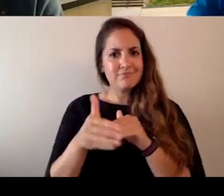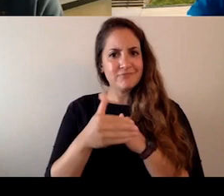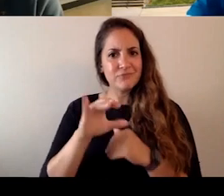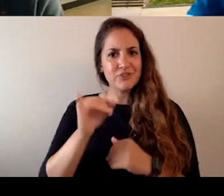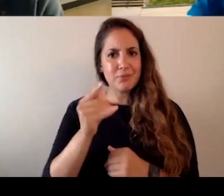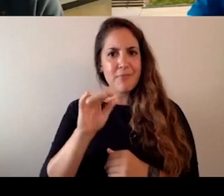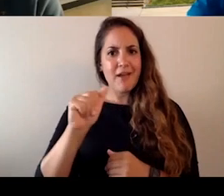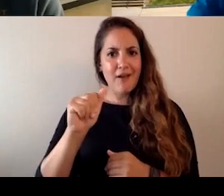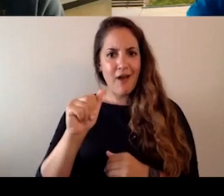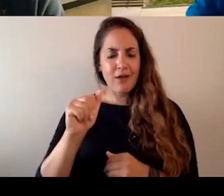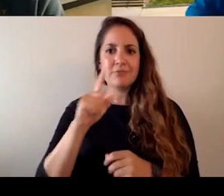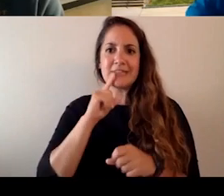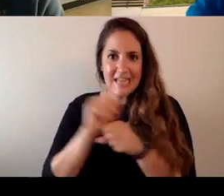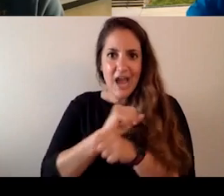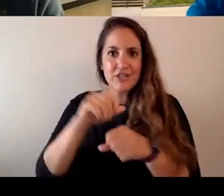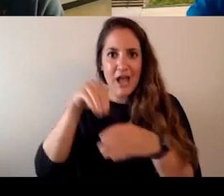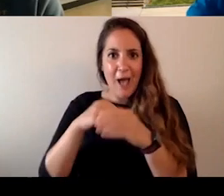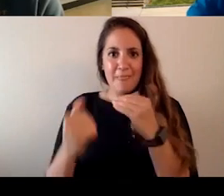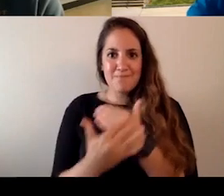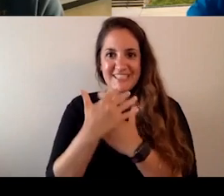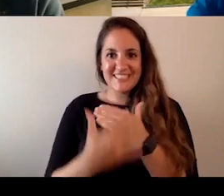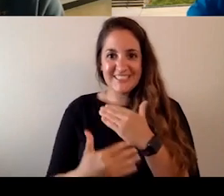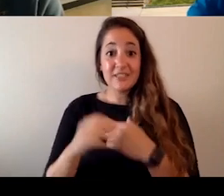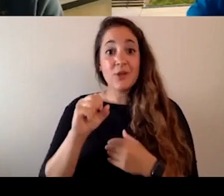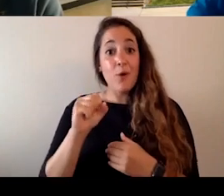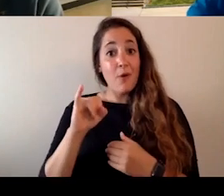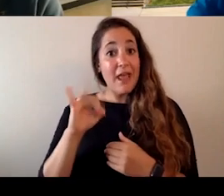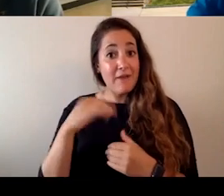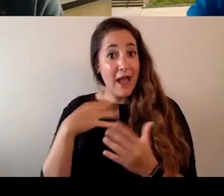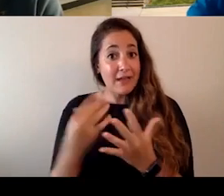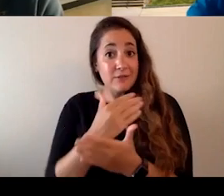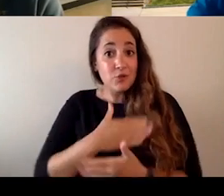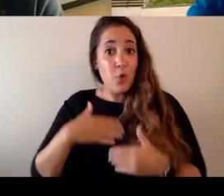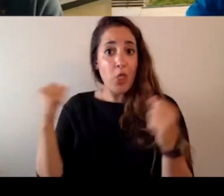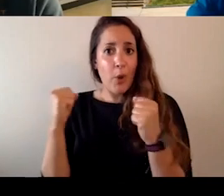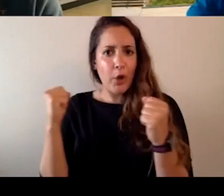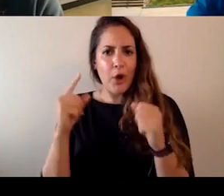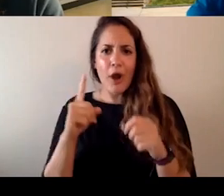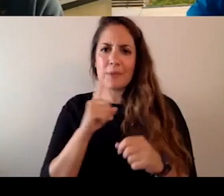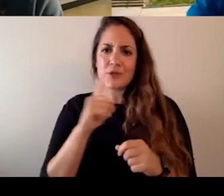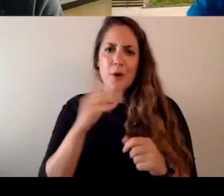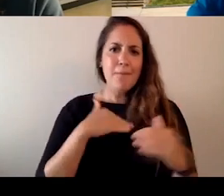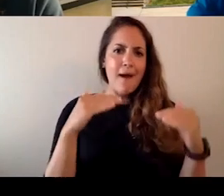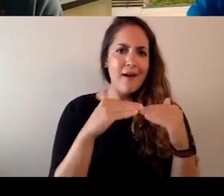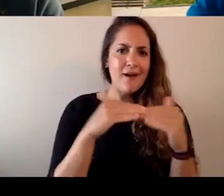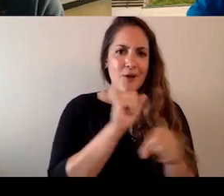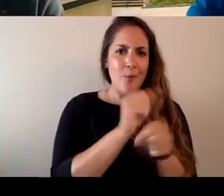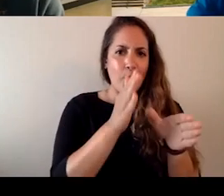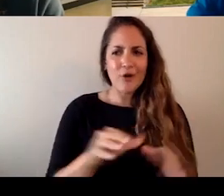Jamaica, West Indies. So if I could enjoy the winters and I'm sure a lot of my colleagues and peers out there will do as well.